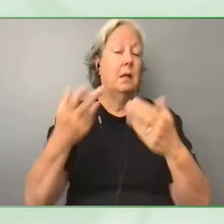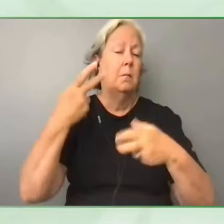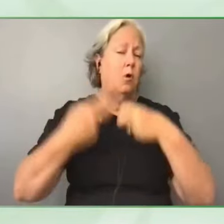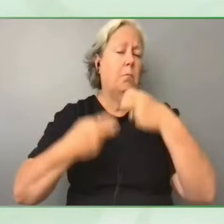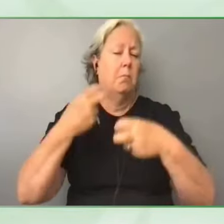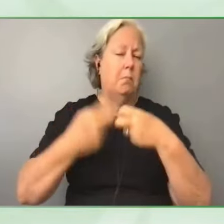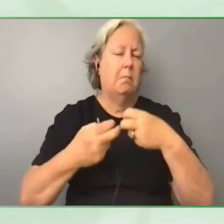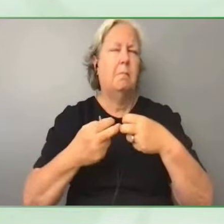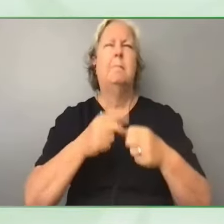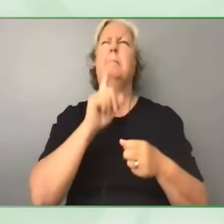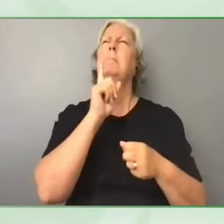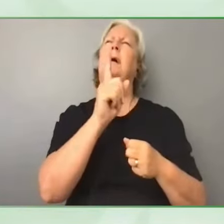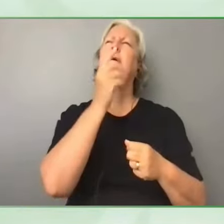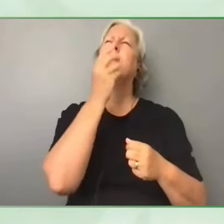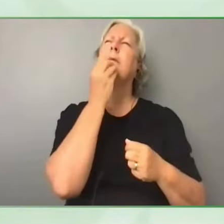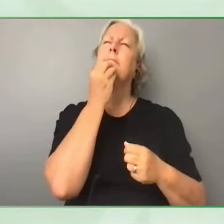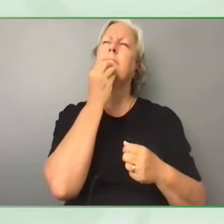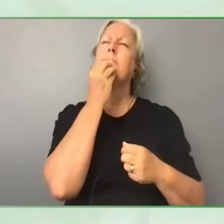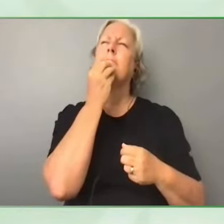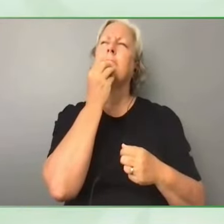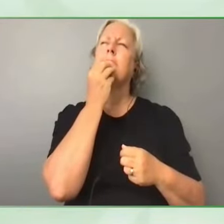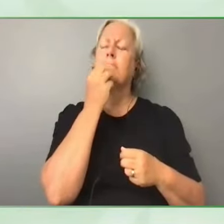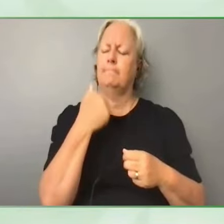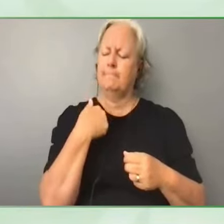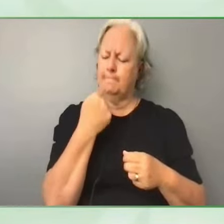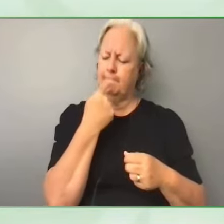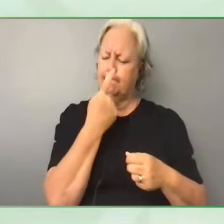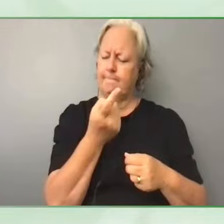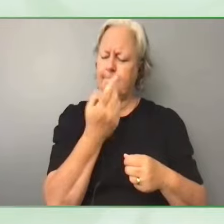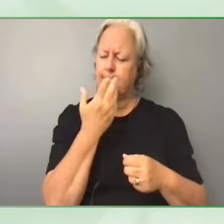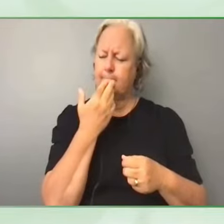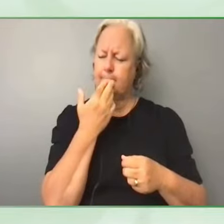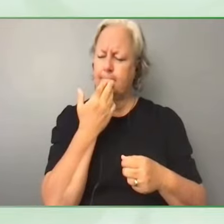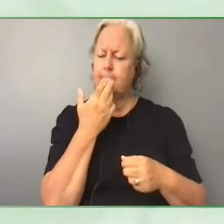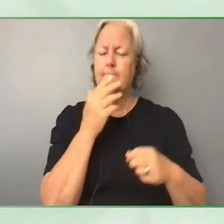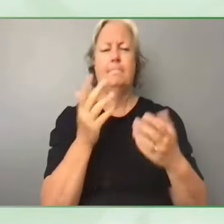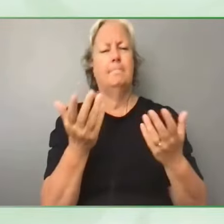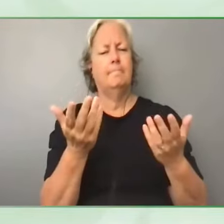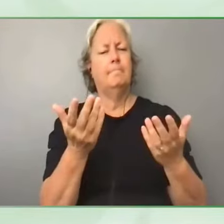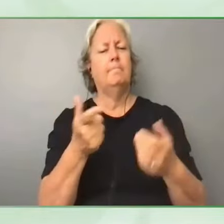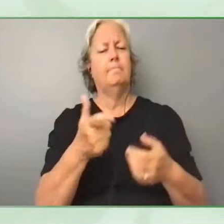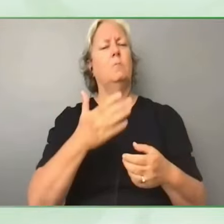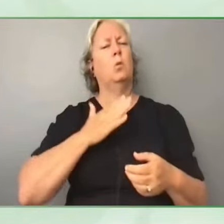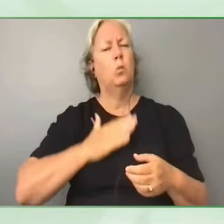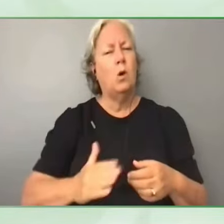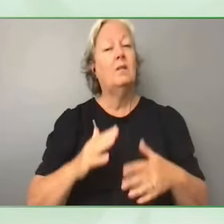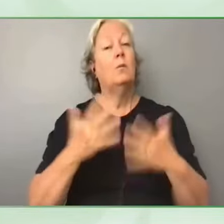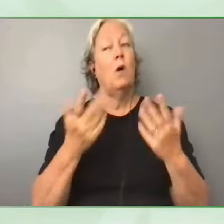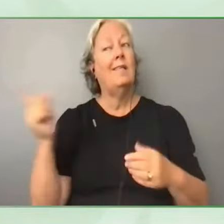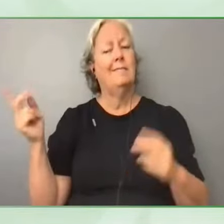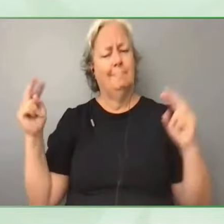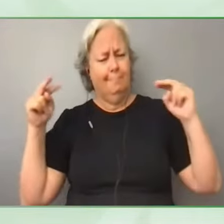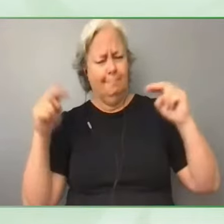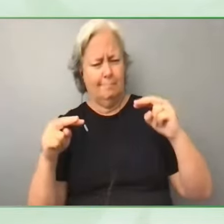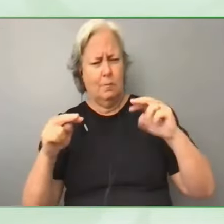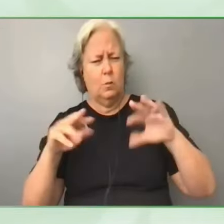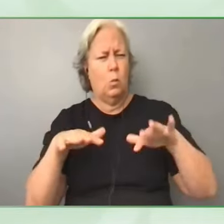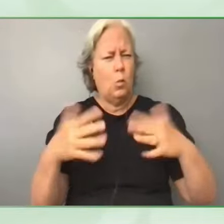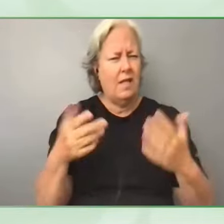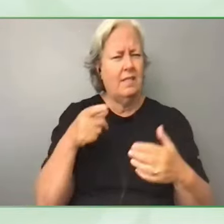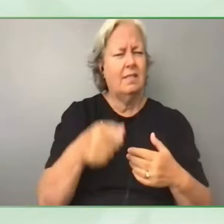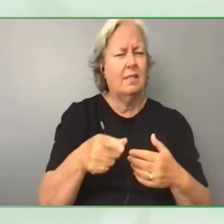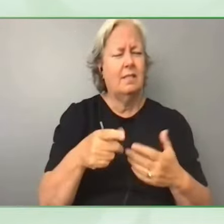that we want the states to prioritise community living.